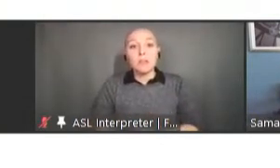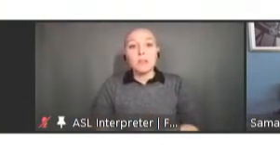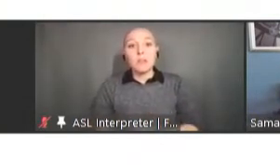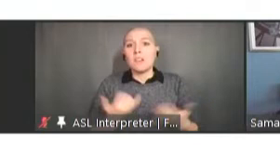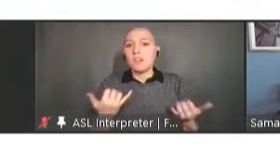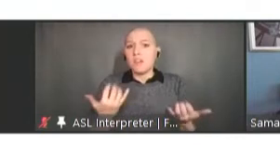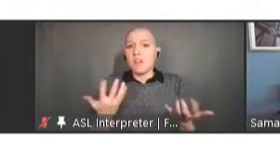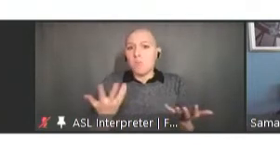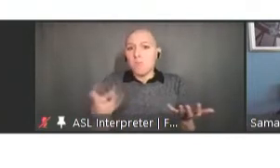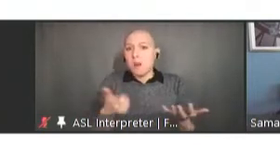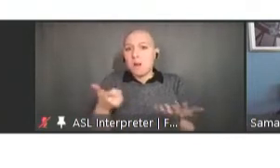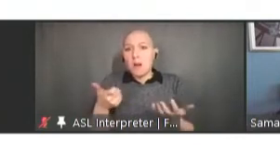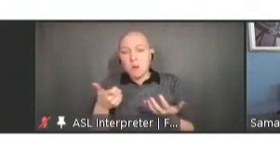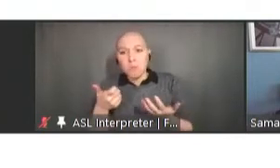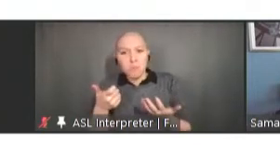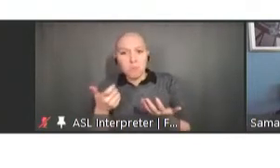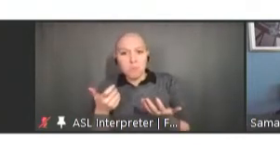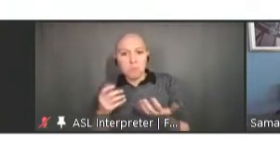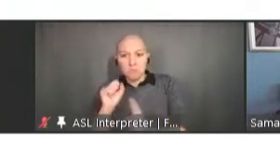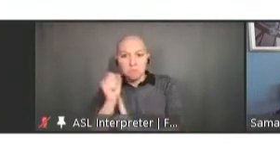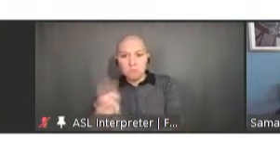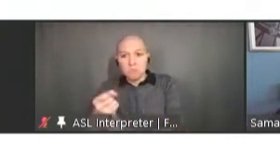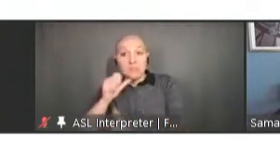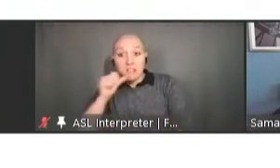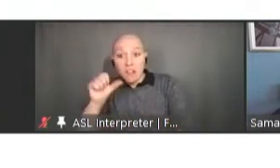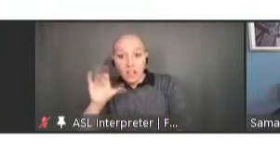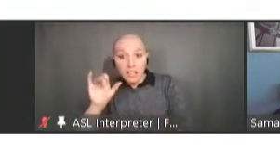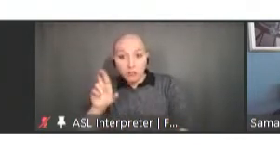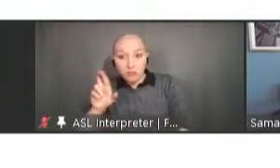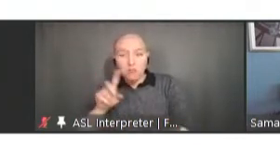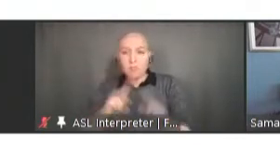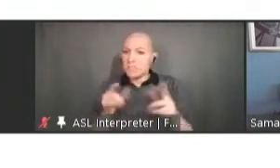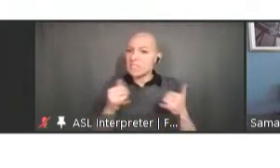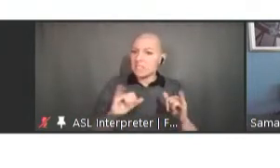beyond cancer where one or more arms of the immune system may be affected?